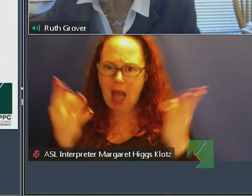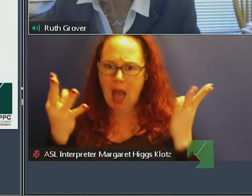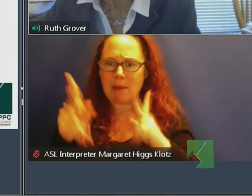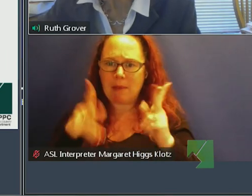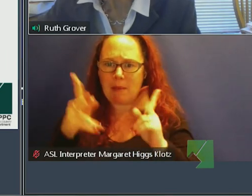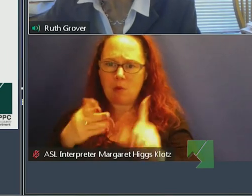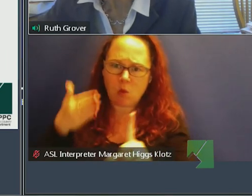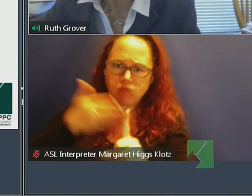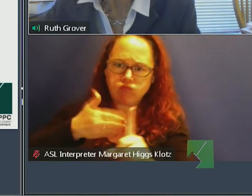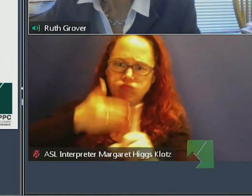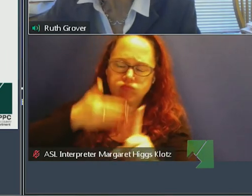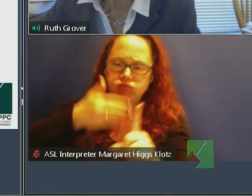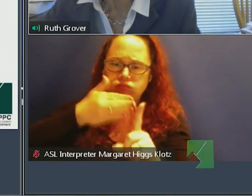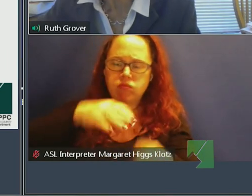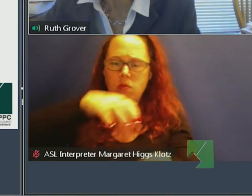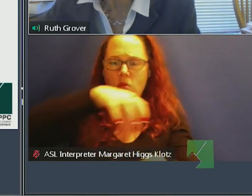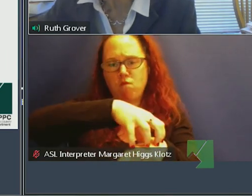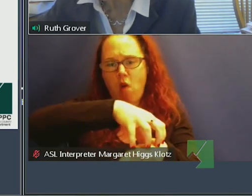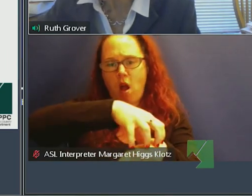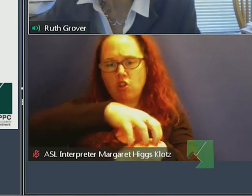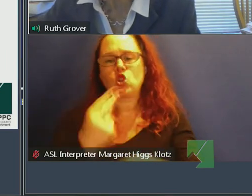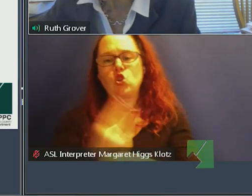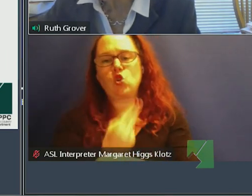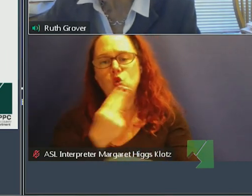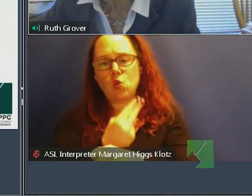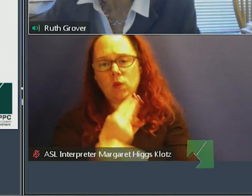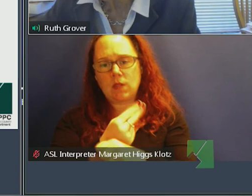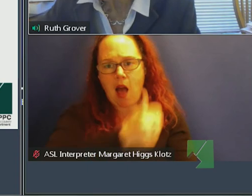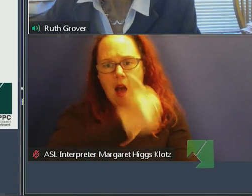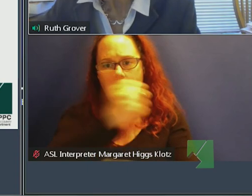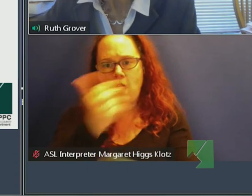per day to utilize the other services to be offered at the shelter,